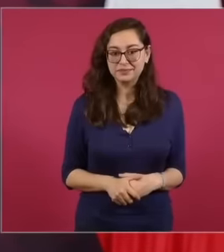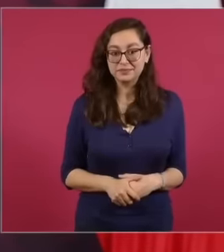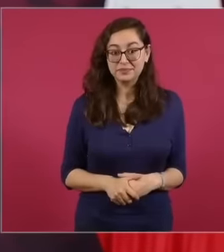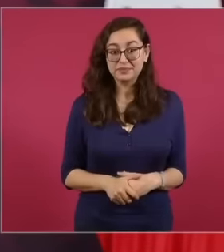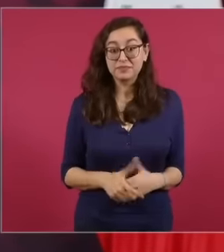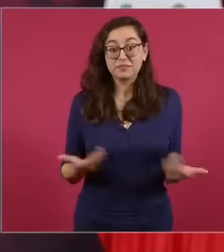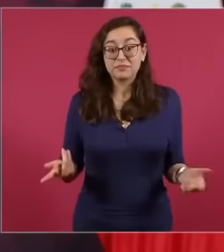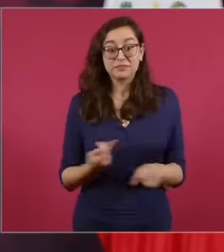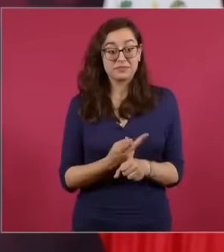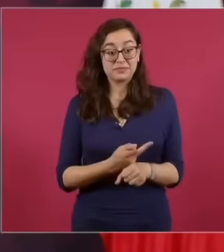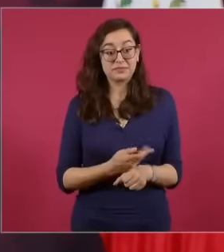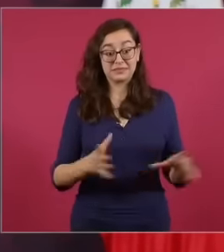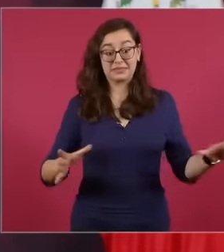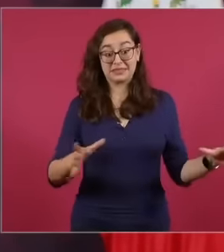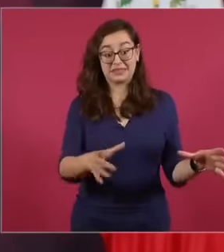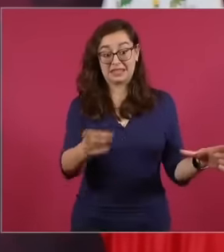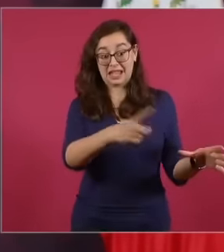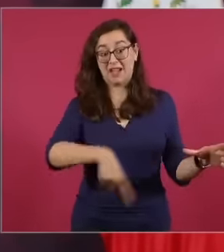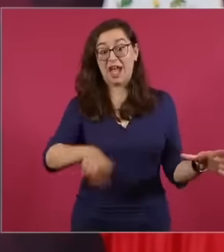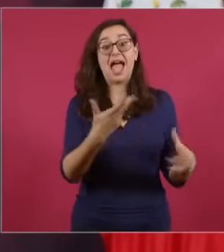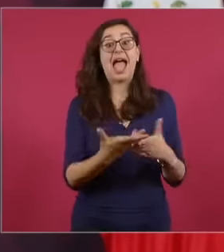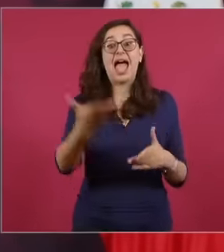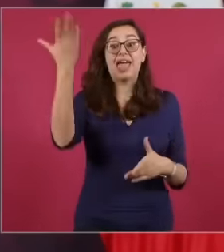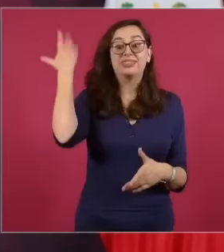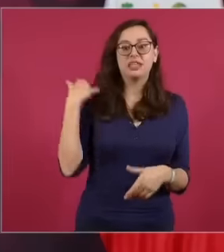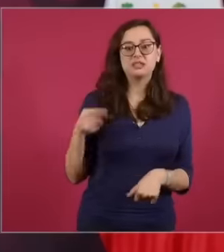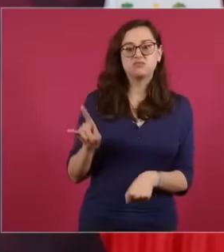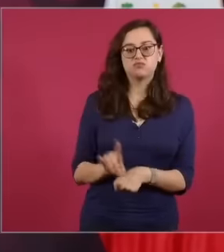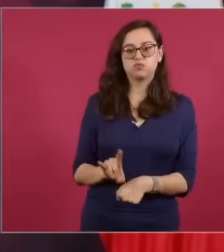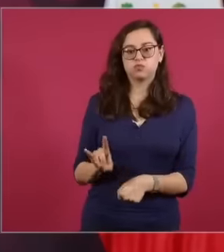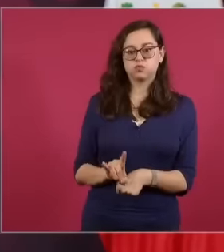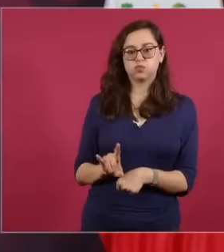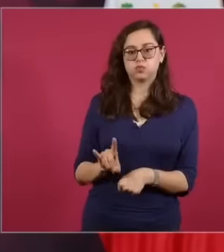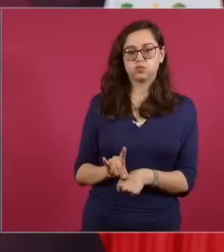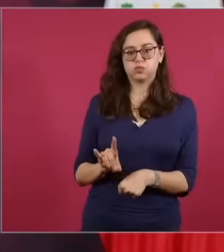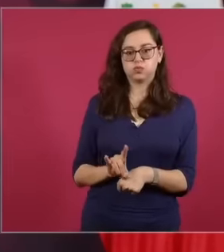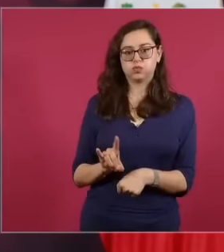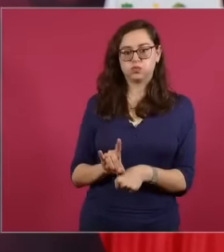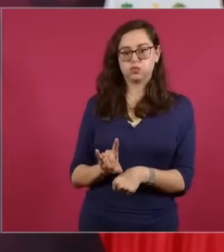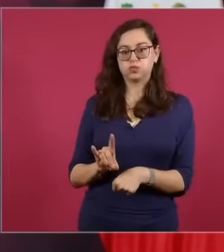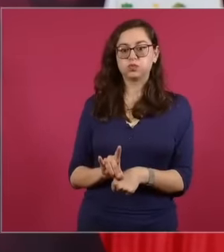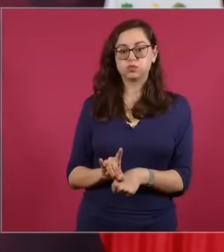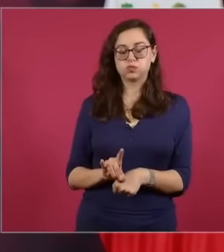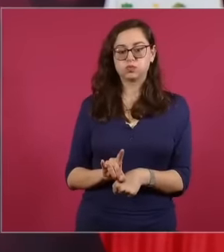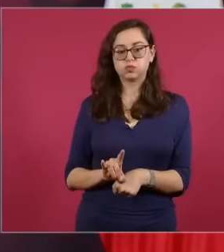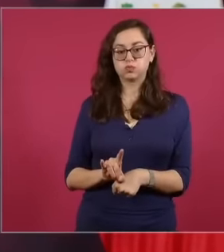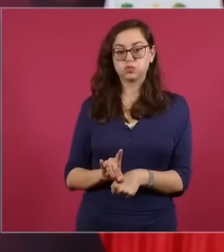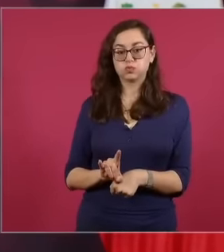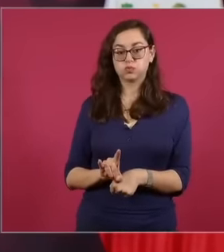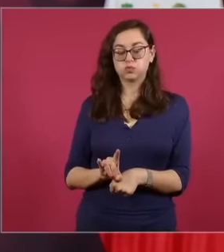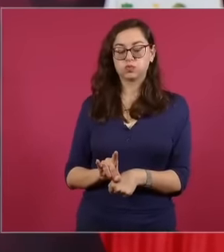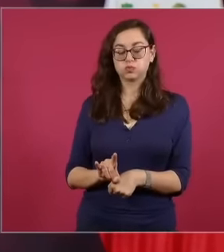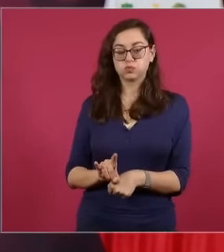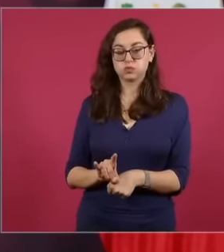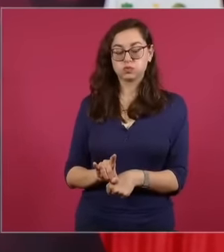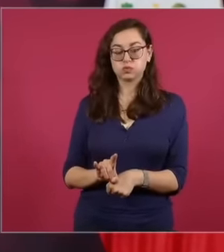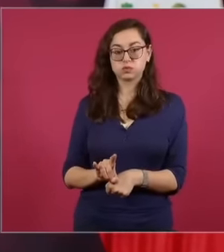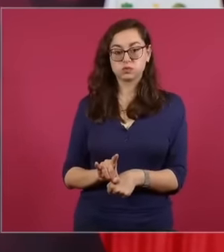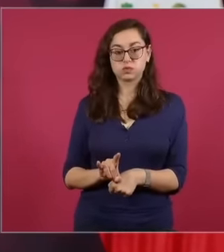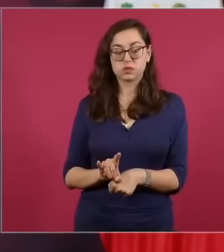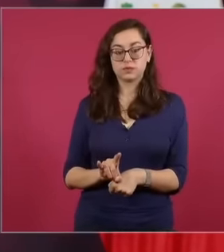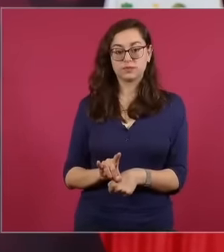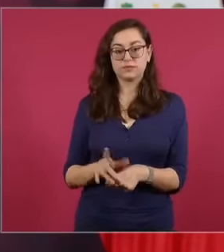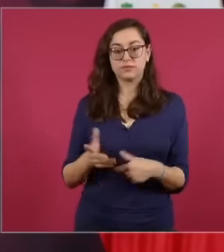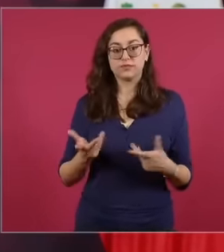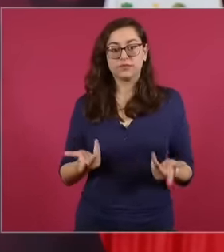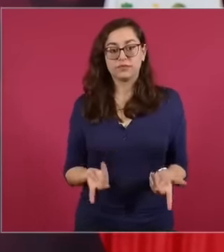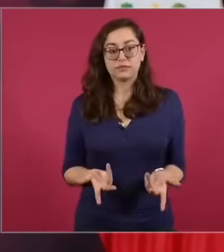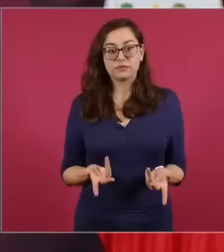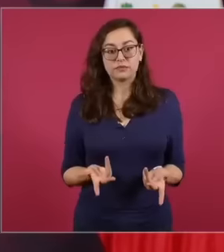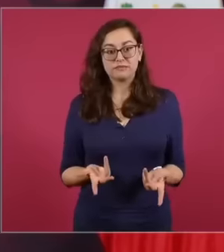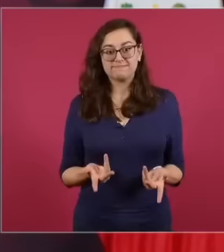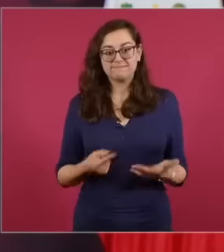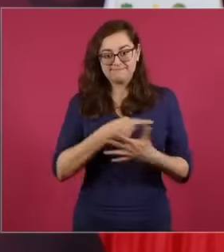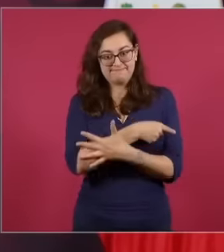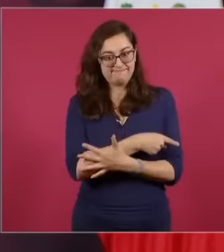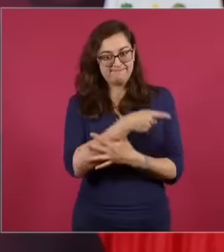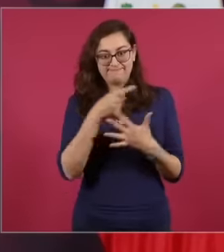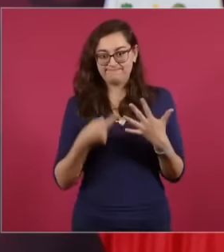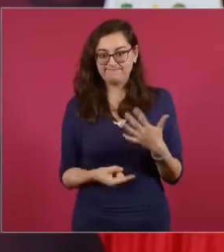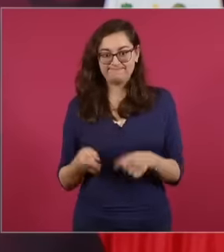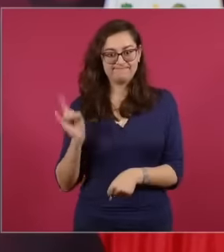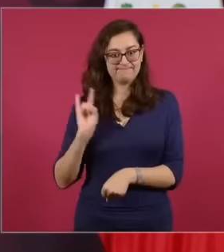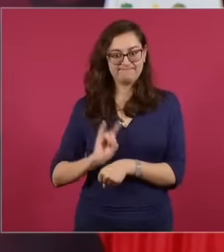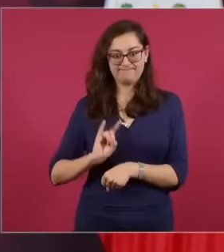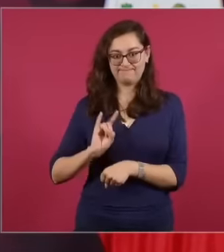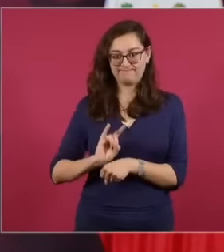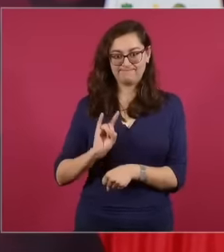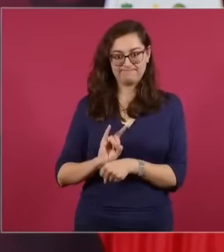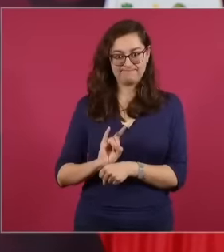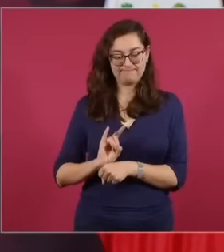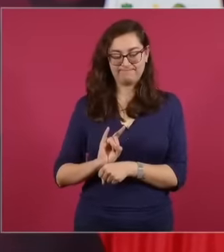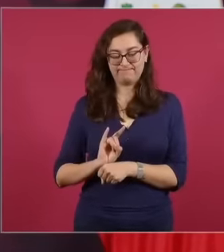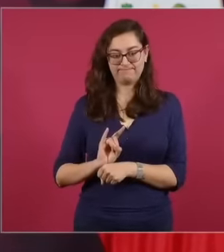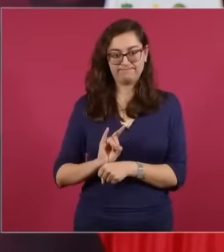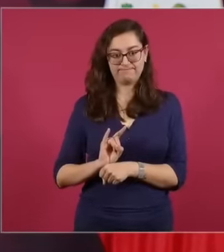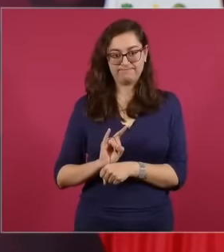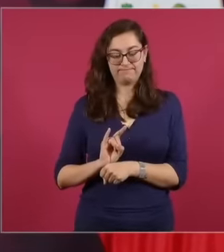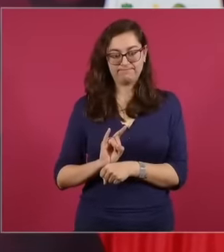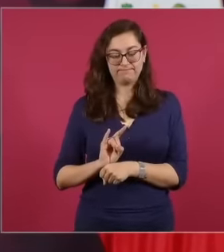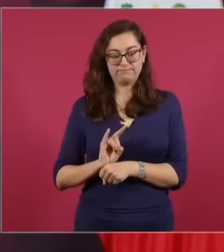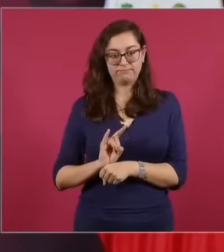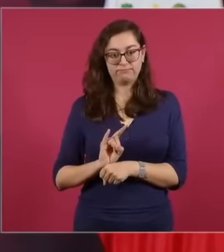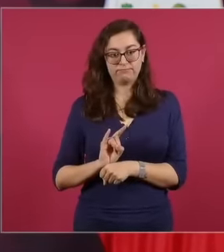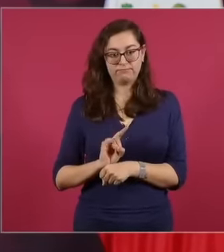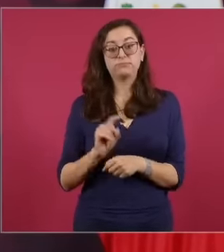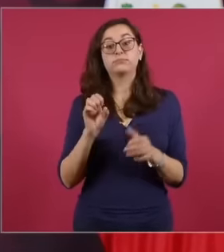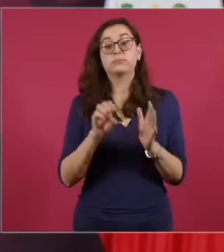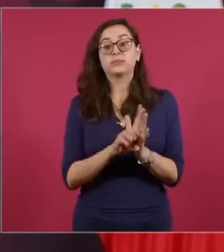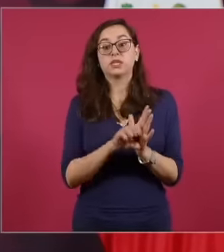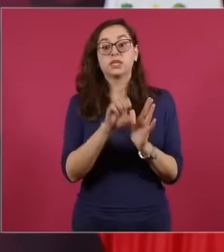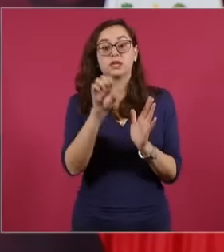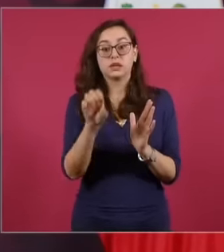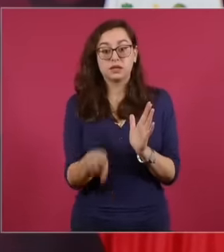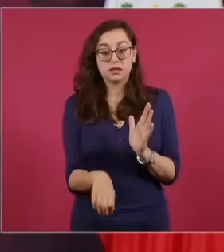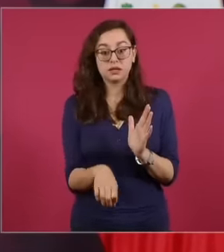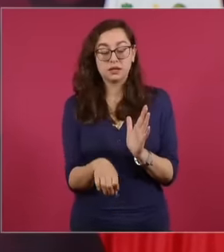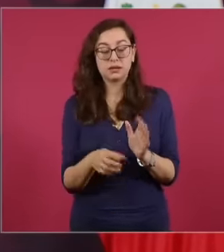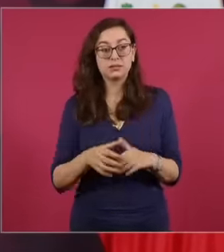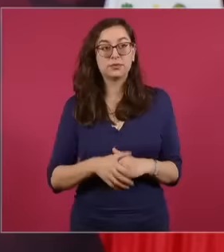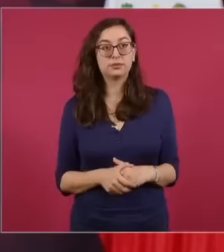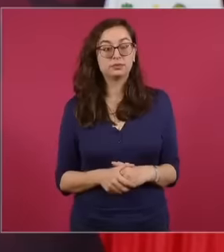simulators, simulators in every sense. For example, how serious can a